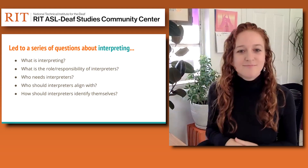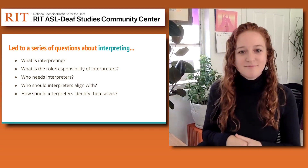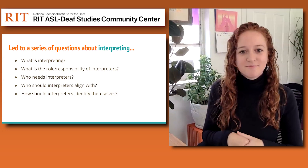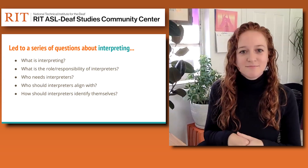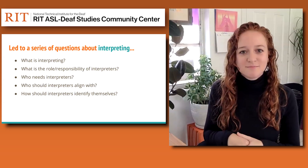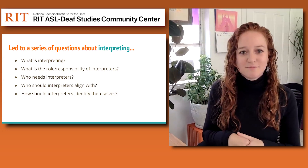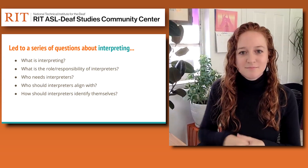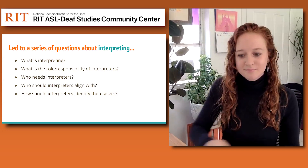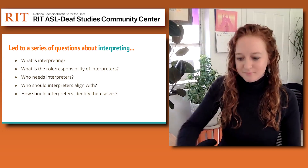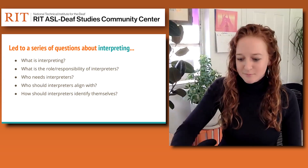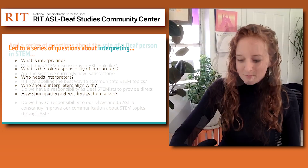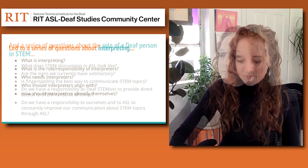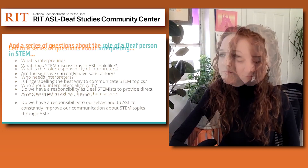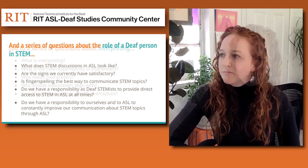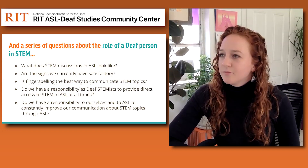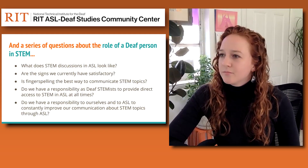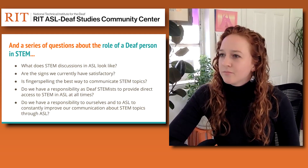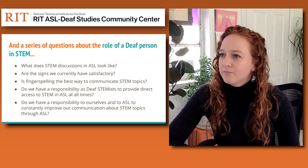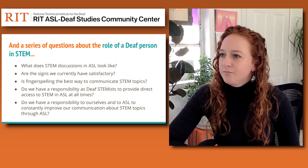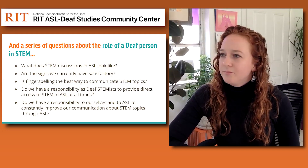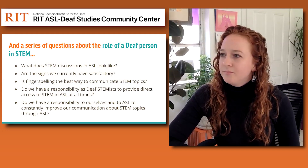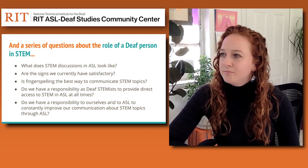and all people need the interpreter.